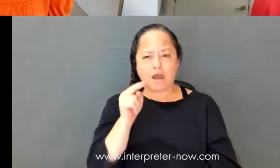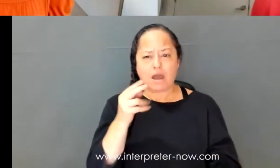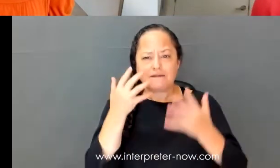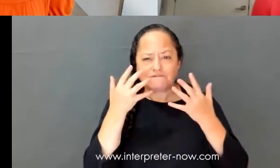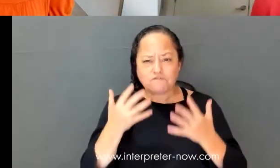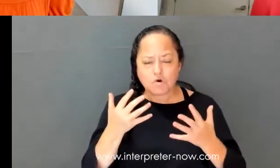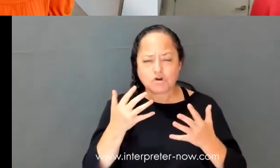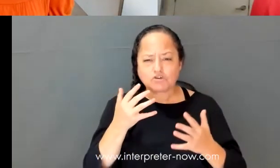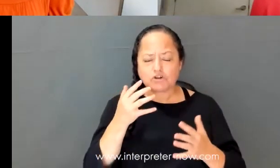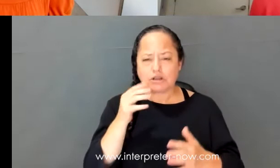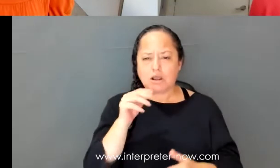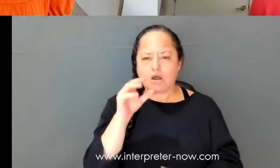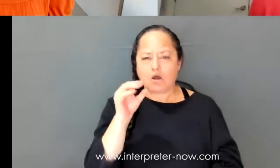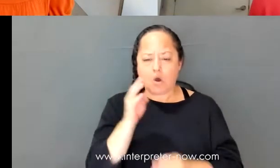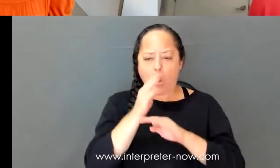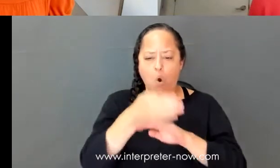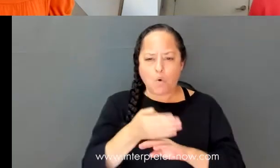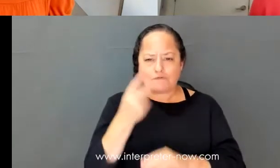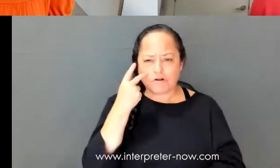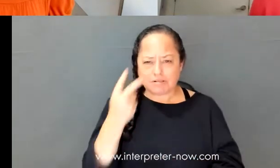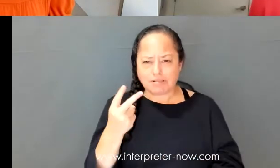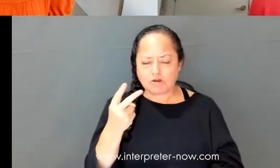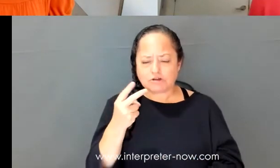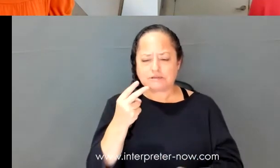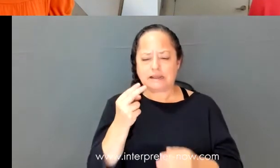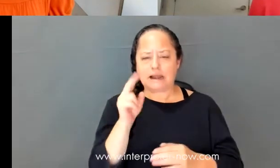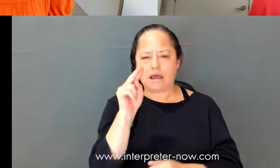underutilized audience and resource.